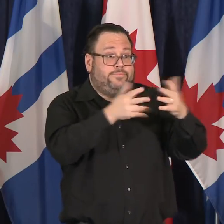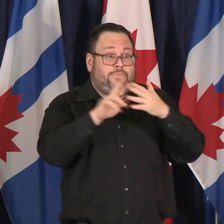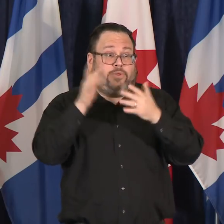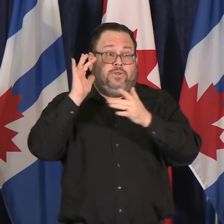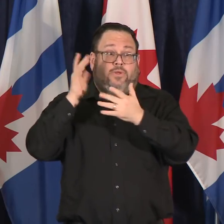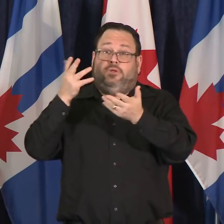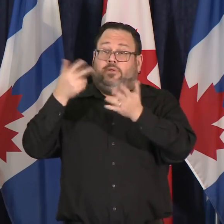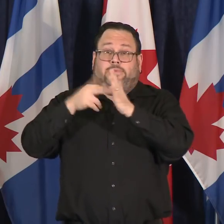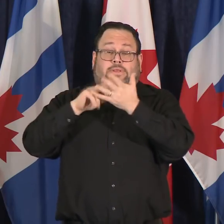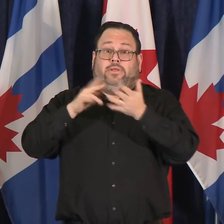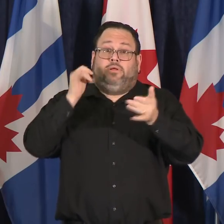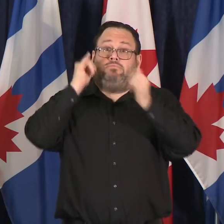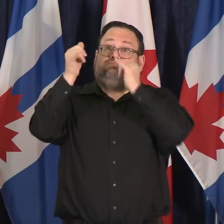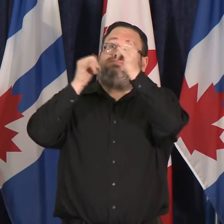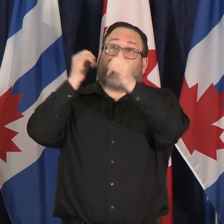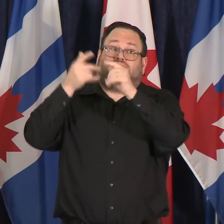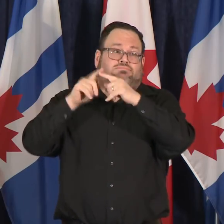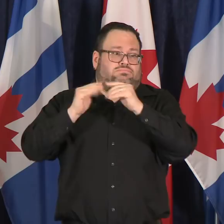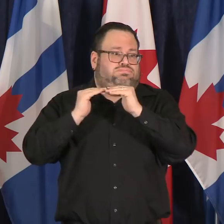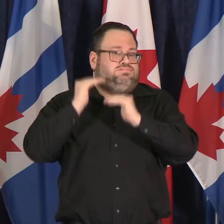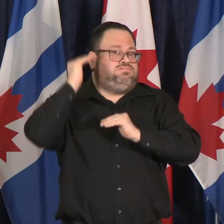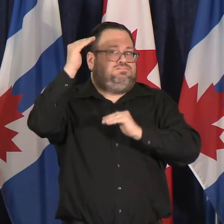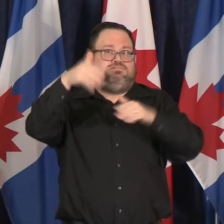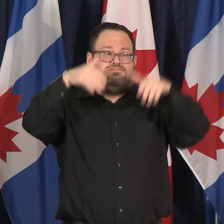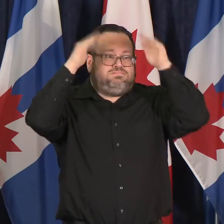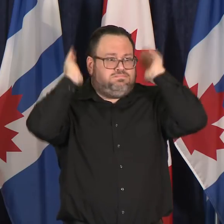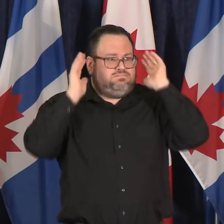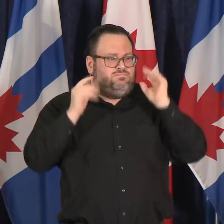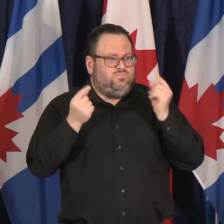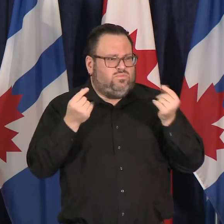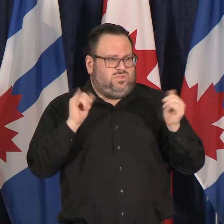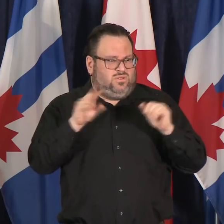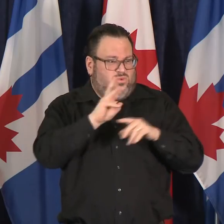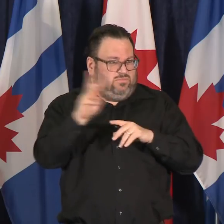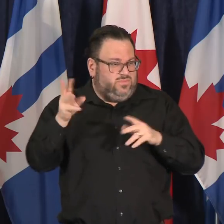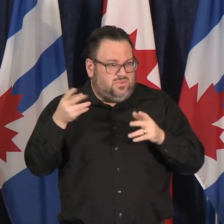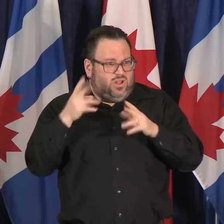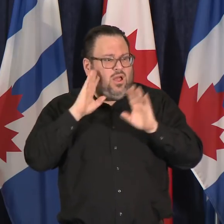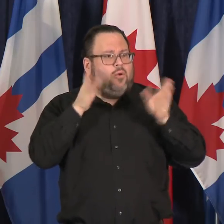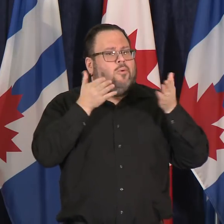this telehealth telehealth outage affected Toronto Public Health I can't